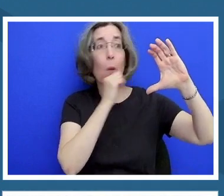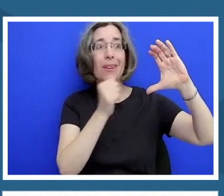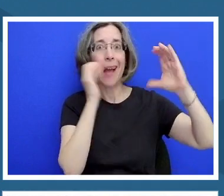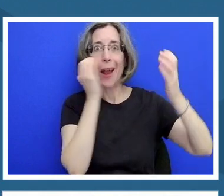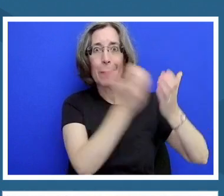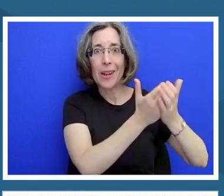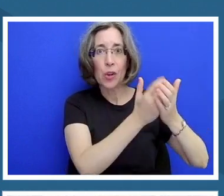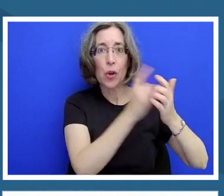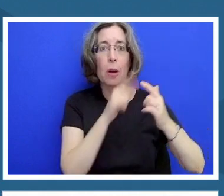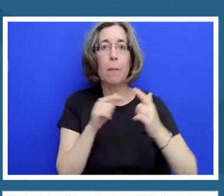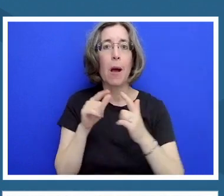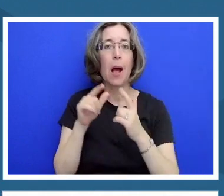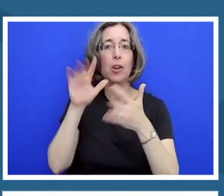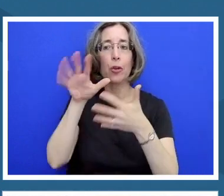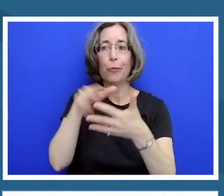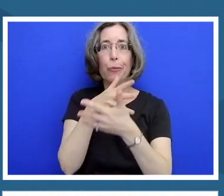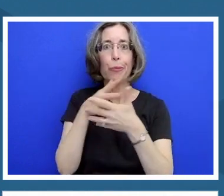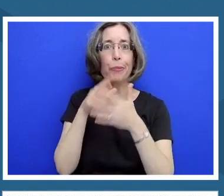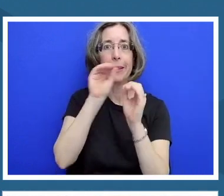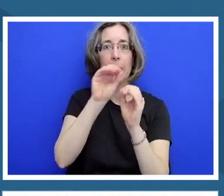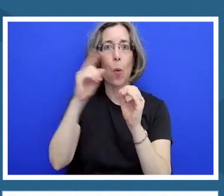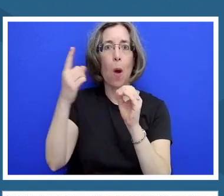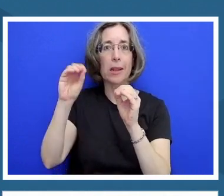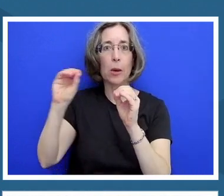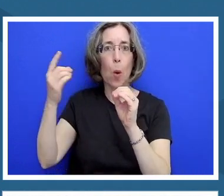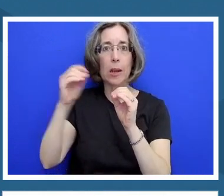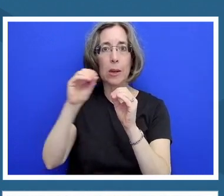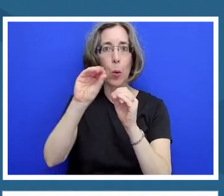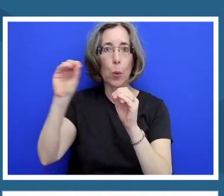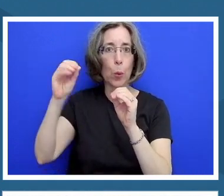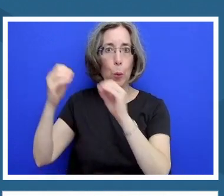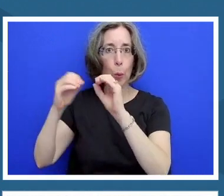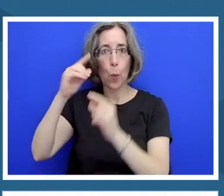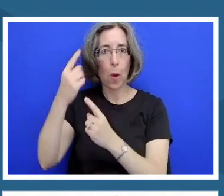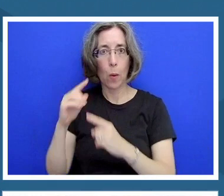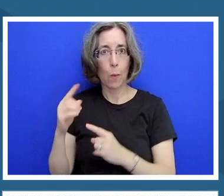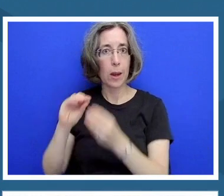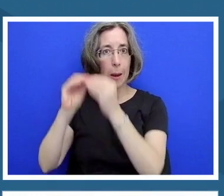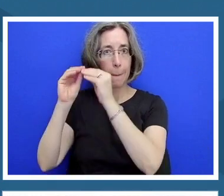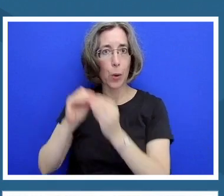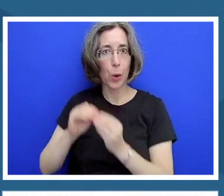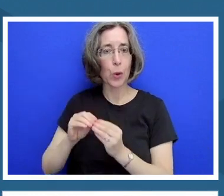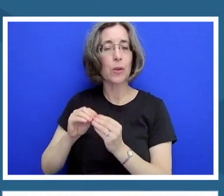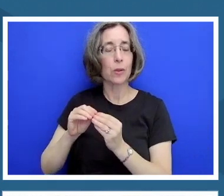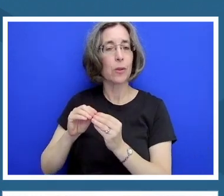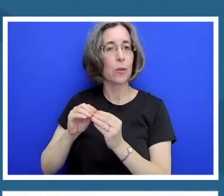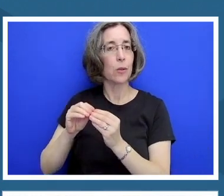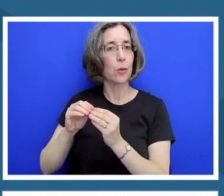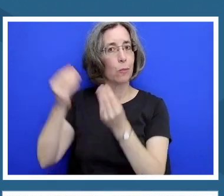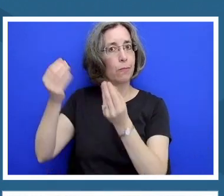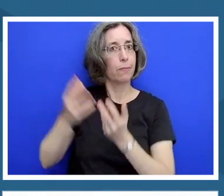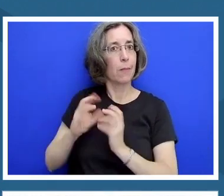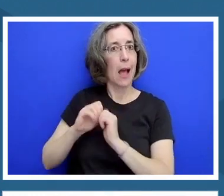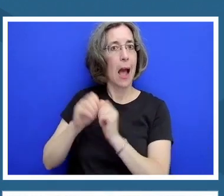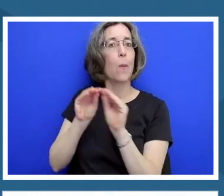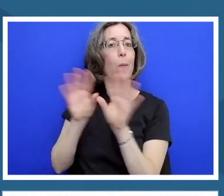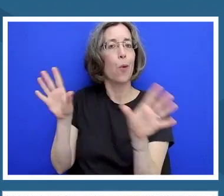light there is and students in this browser can measure the brightness of